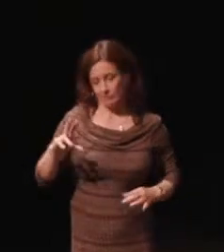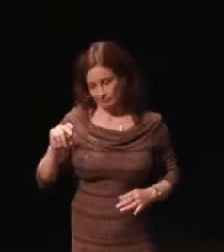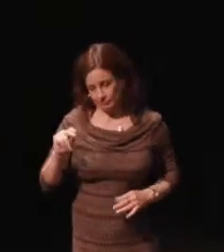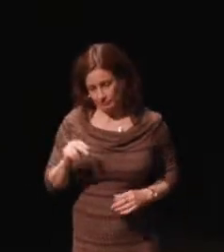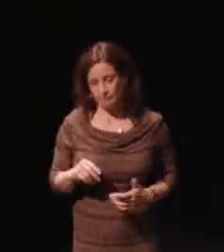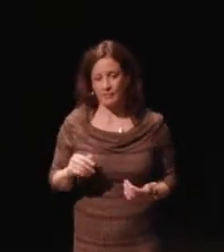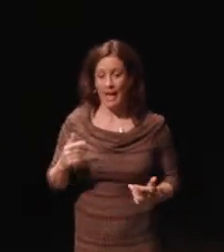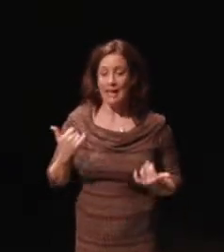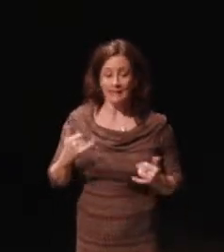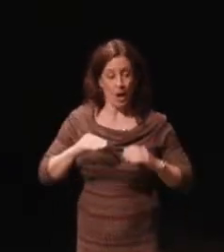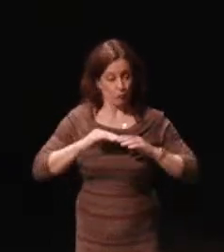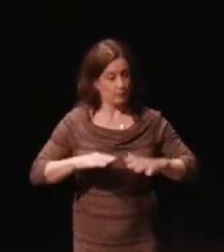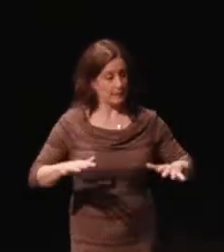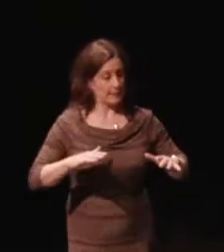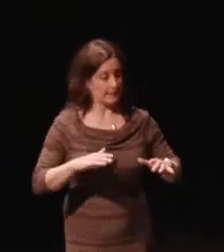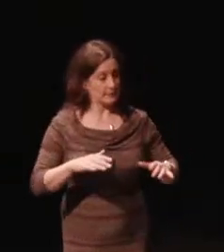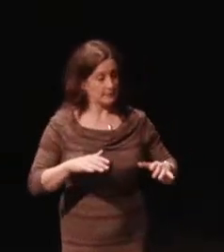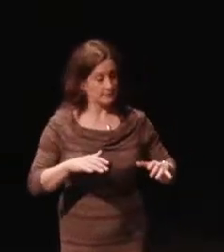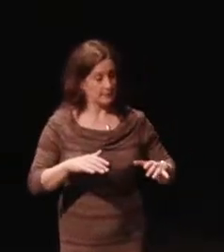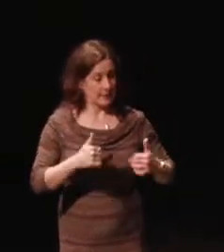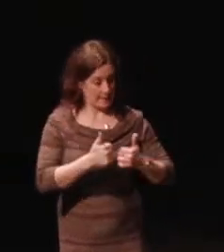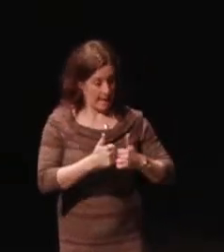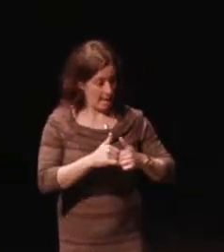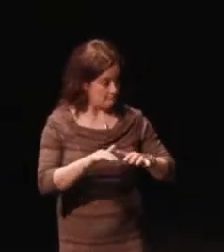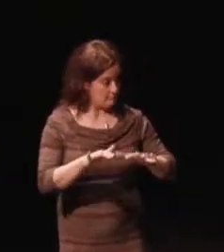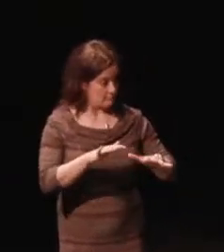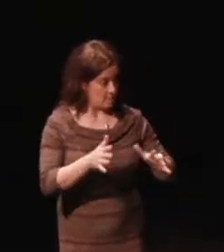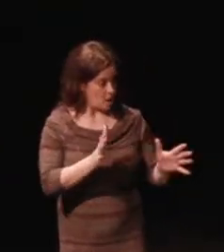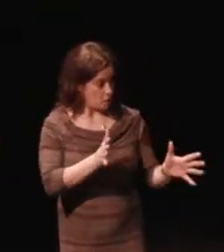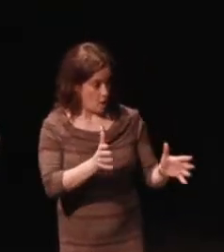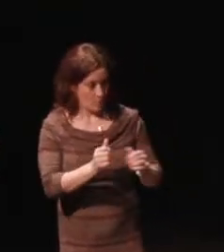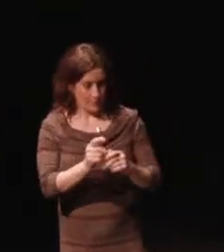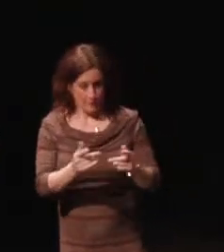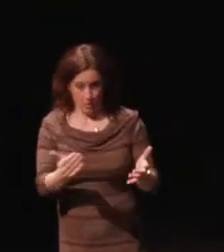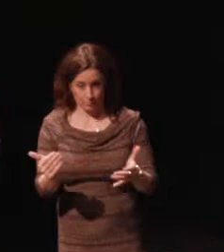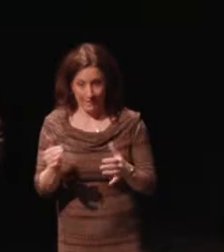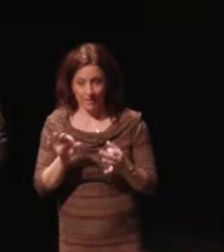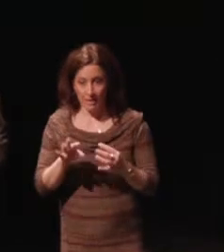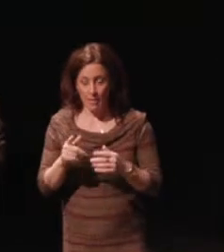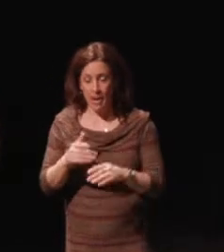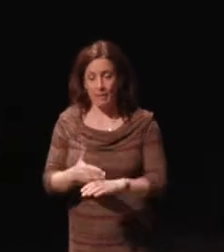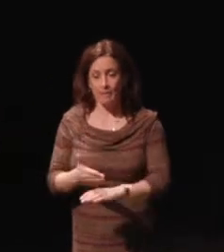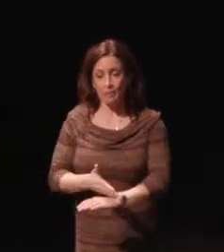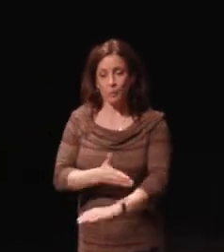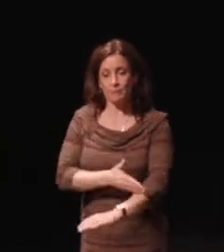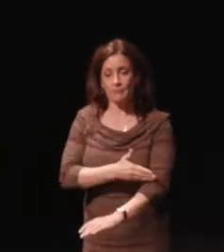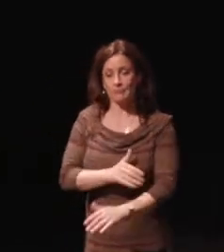we've been chatting with people, we've been getting a lot of feedback on what we could do better, but really,